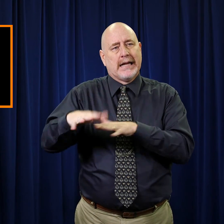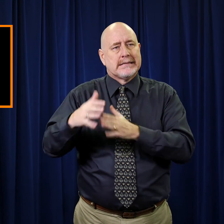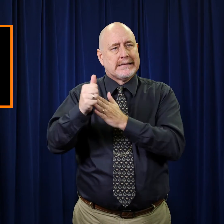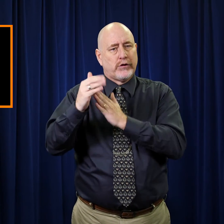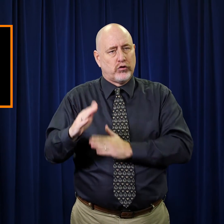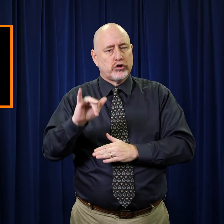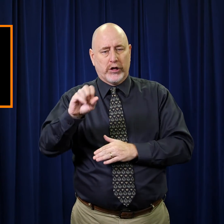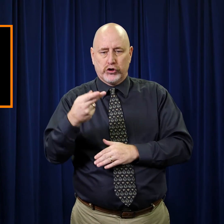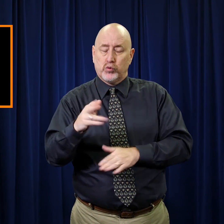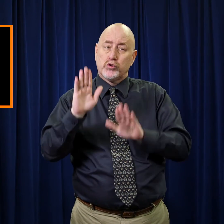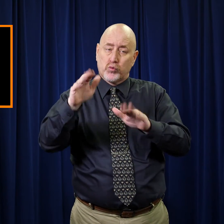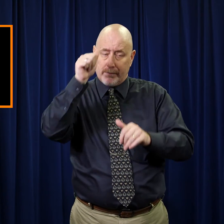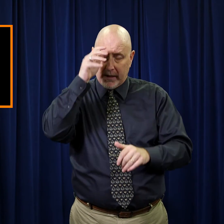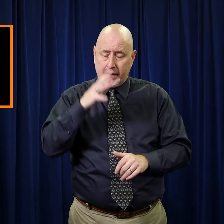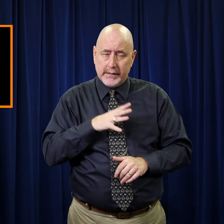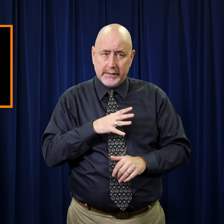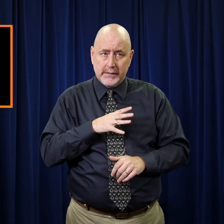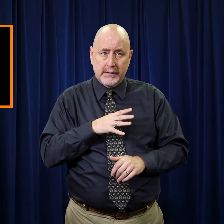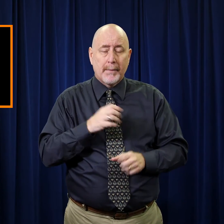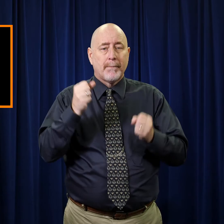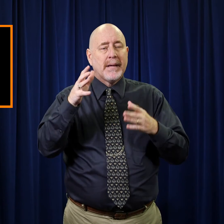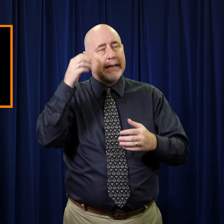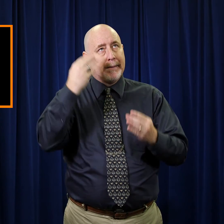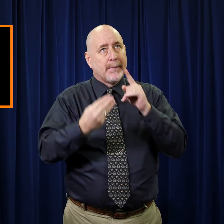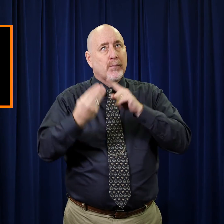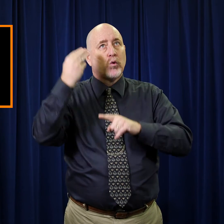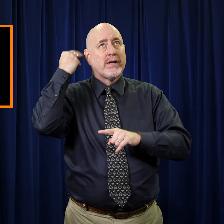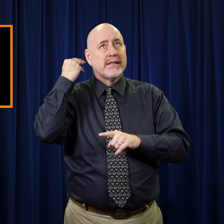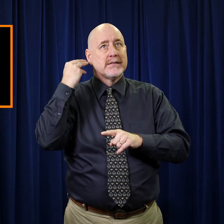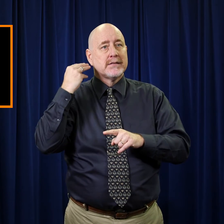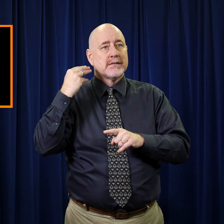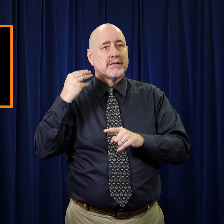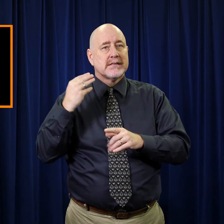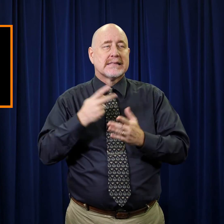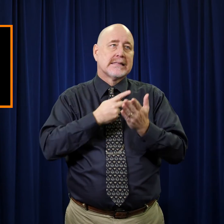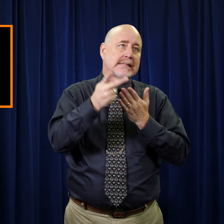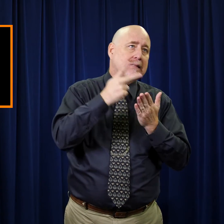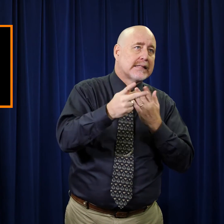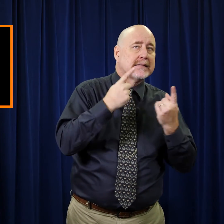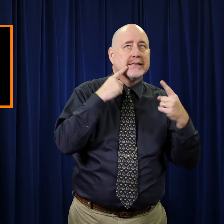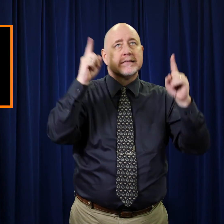successor. Joshua's a great man. There are many memories—successes, failures,